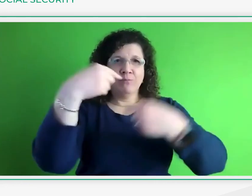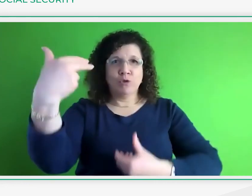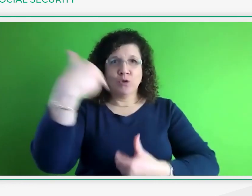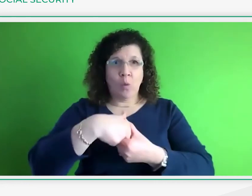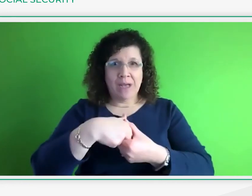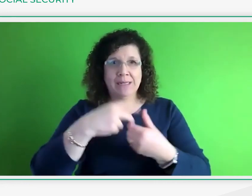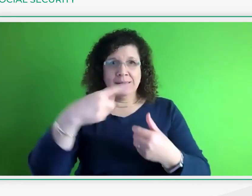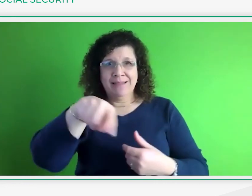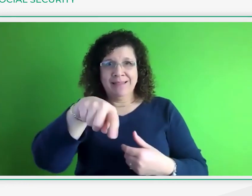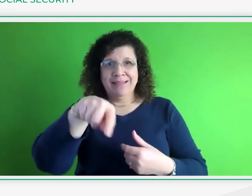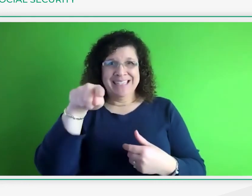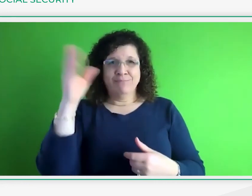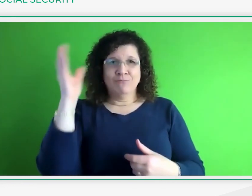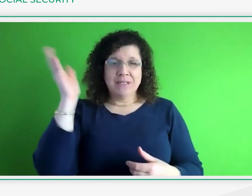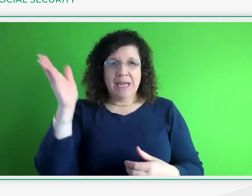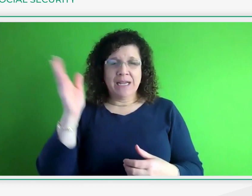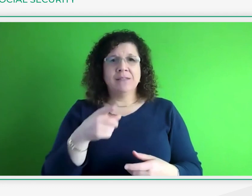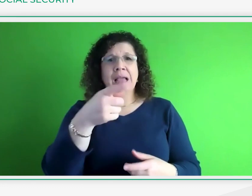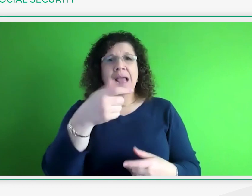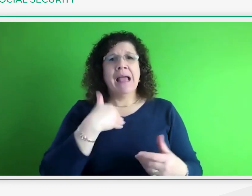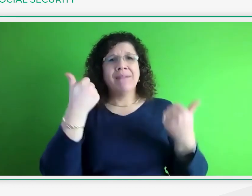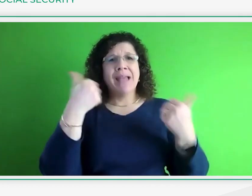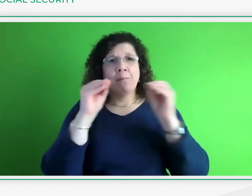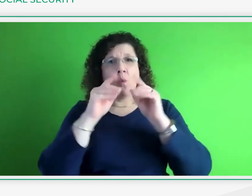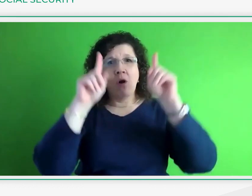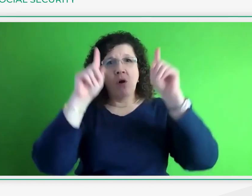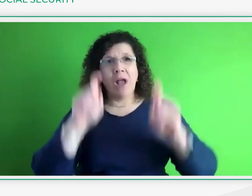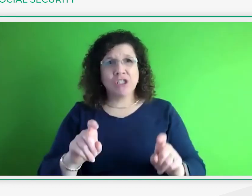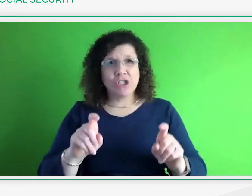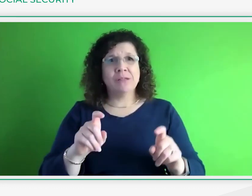We're greatly appreciative of your sponsorship.